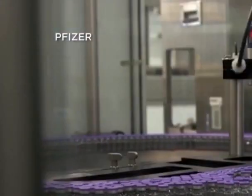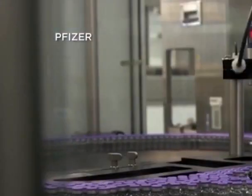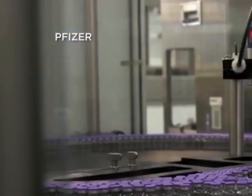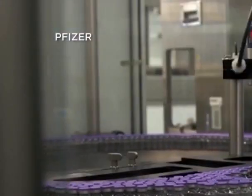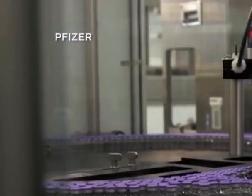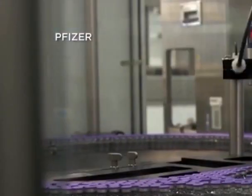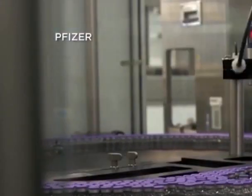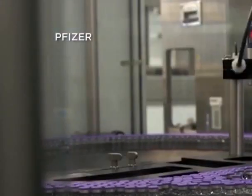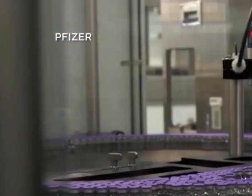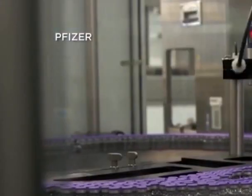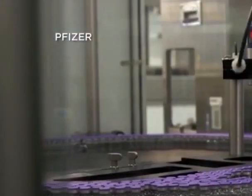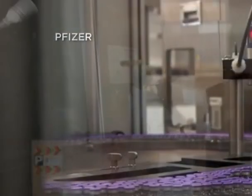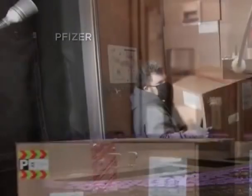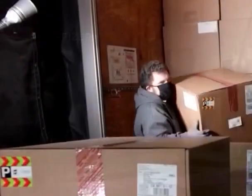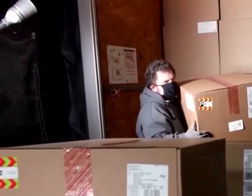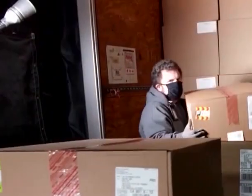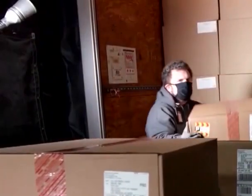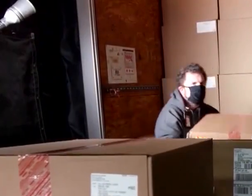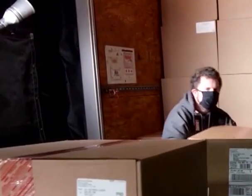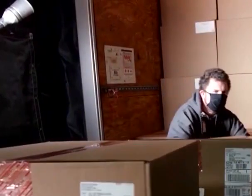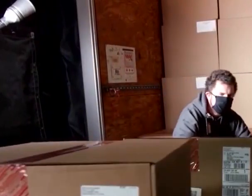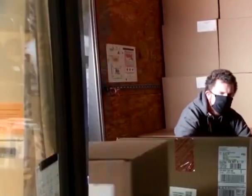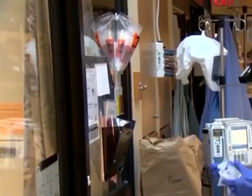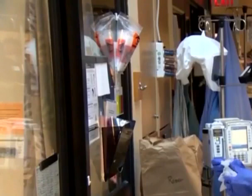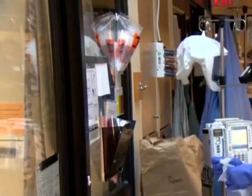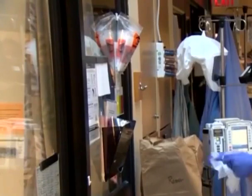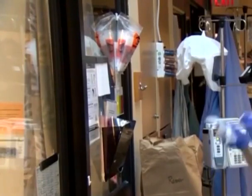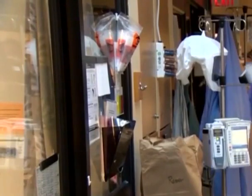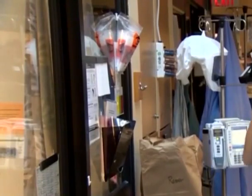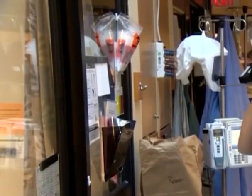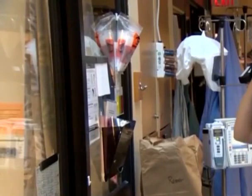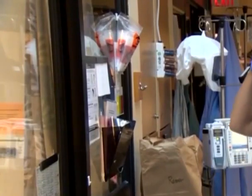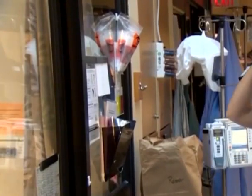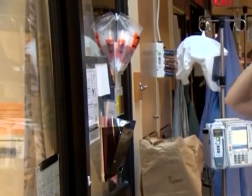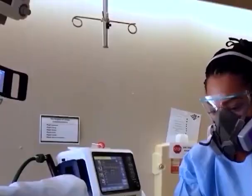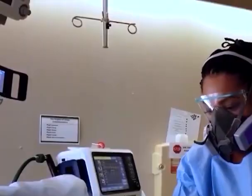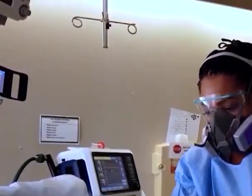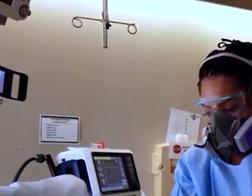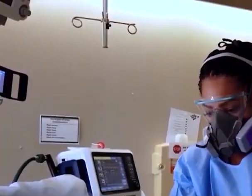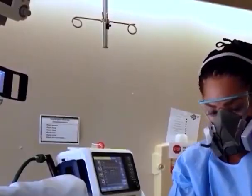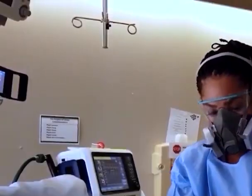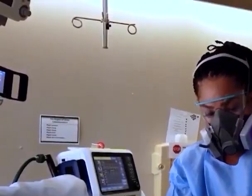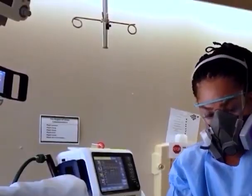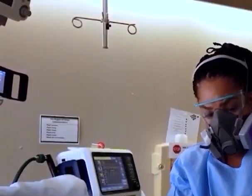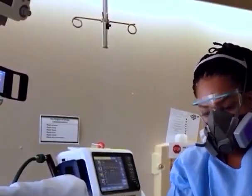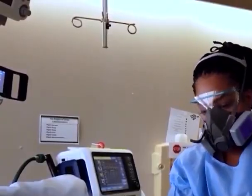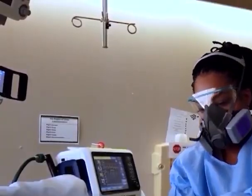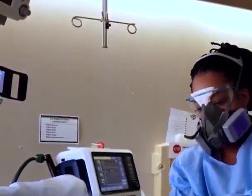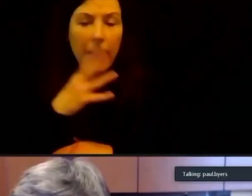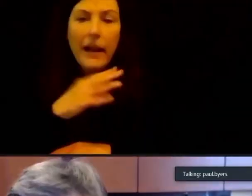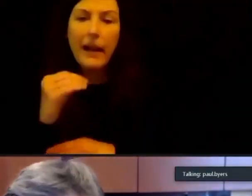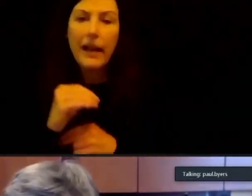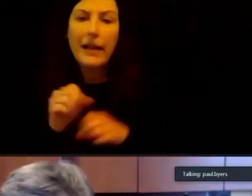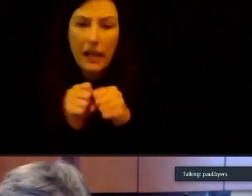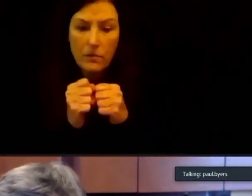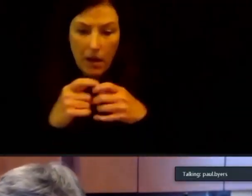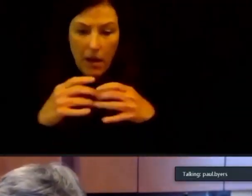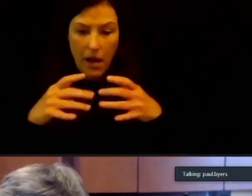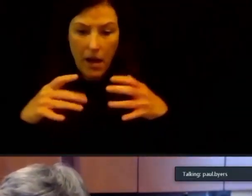THE PRIORITY IS FRONTLINE WORKERS, THOSE MOST AT RISK, AND PEOPLE IN NURSING HOMES... "we hope that within 5 to 6 weeks that we